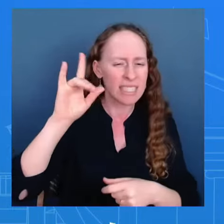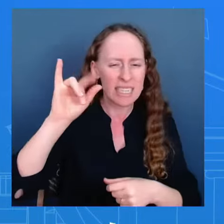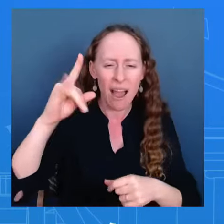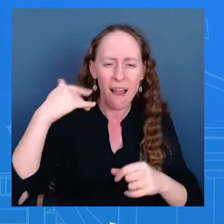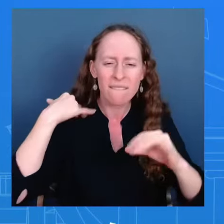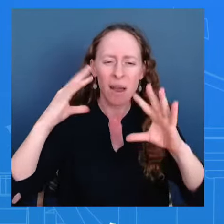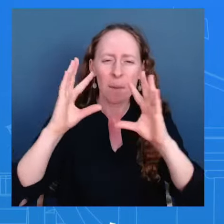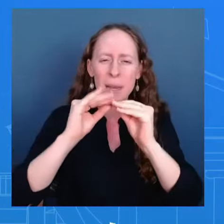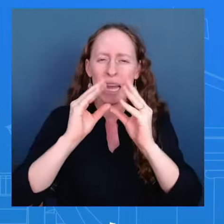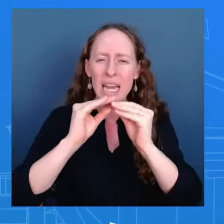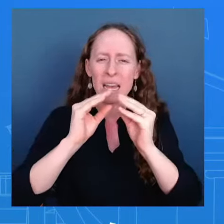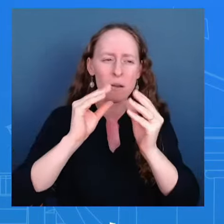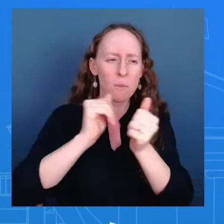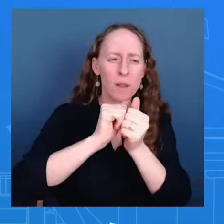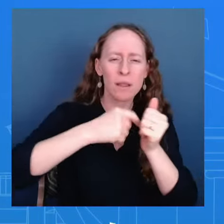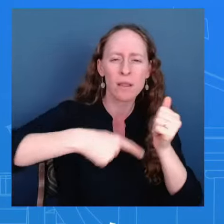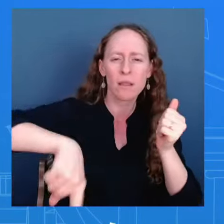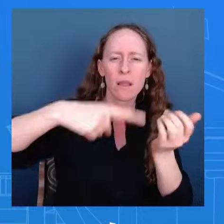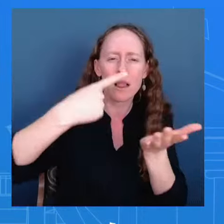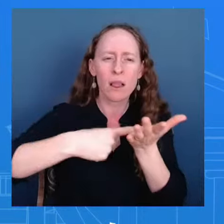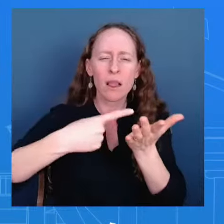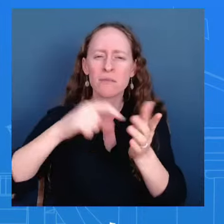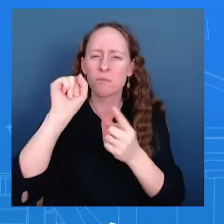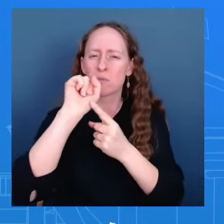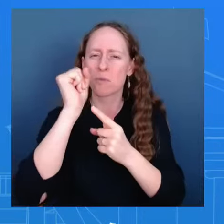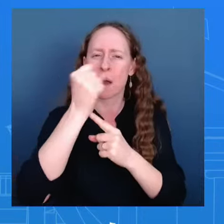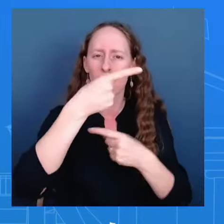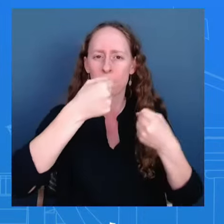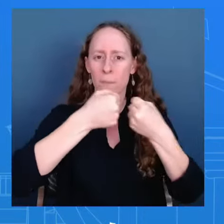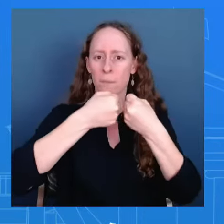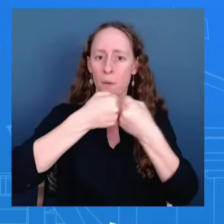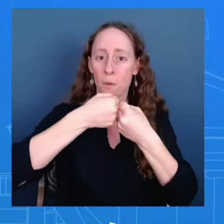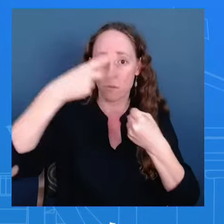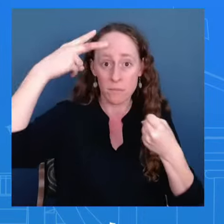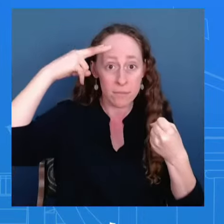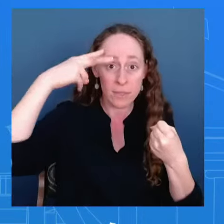and whether you expect the election and its ultimate transition period